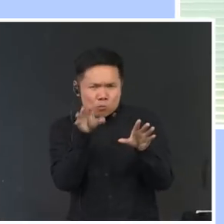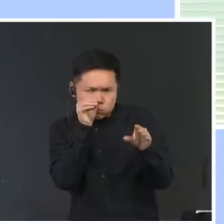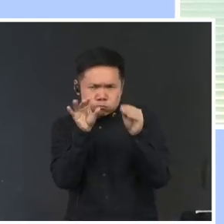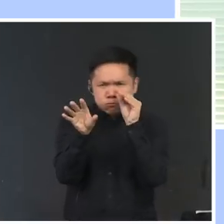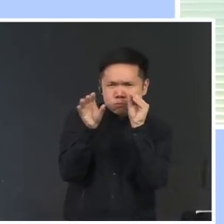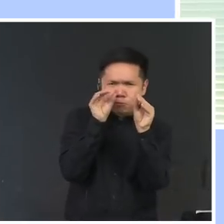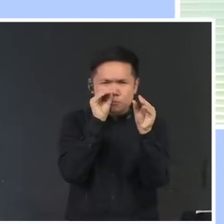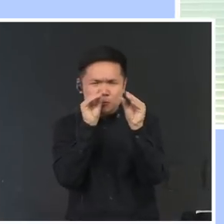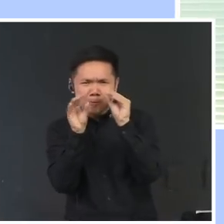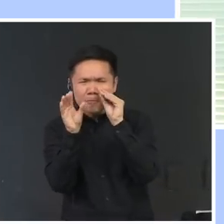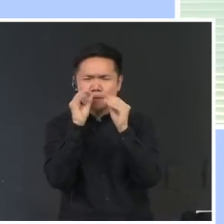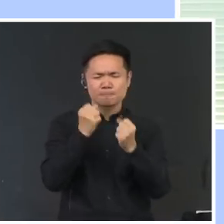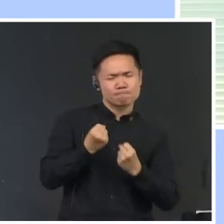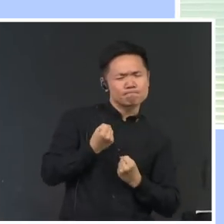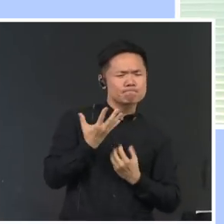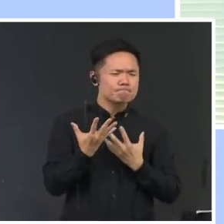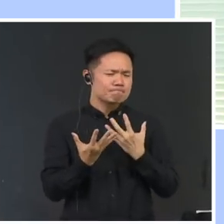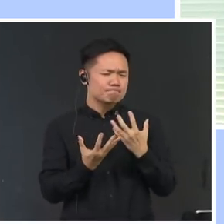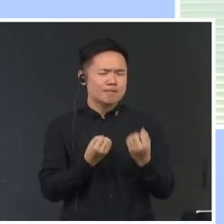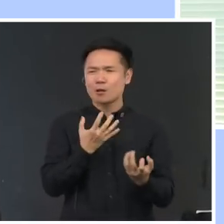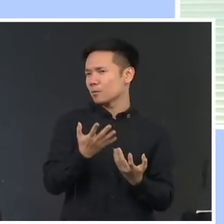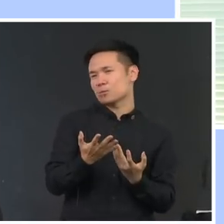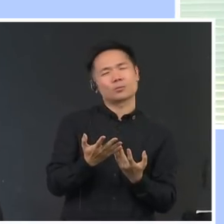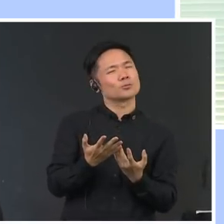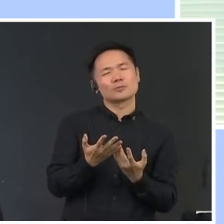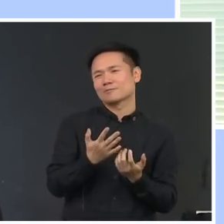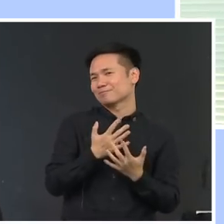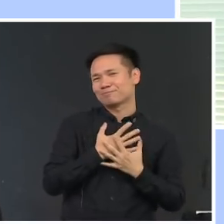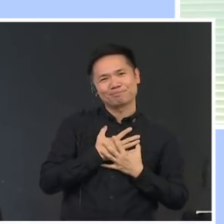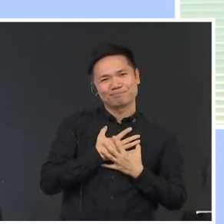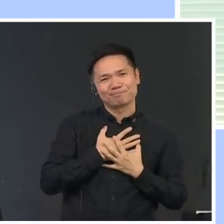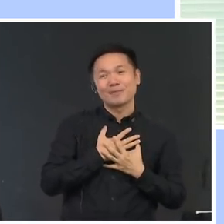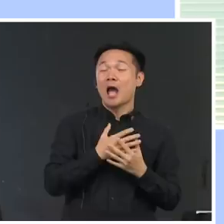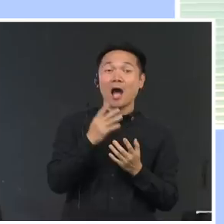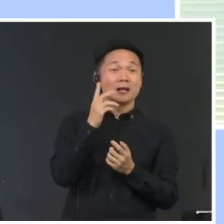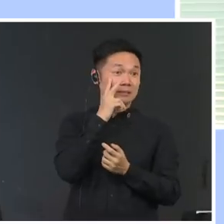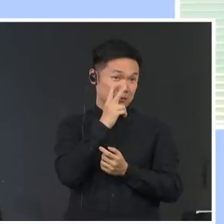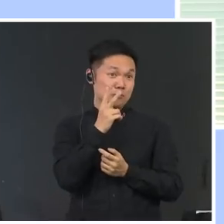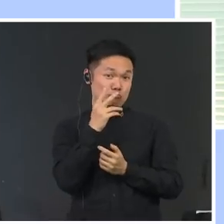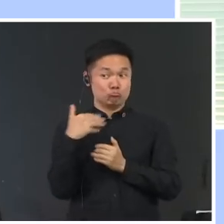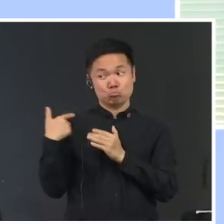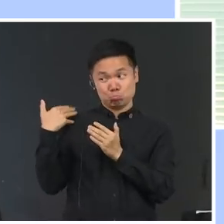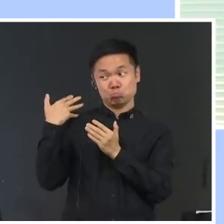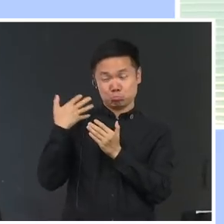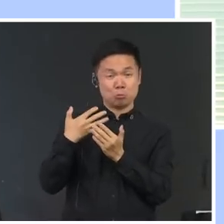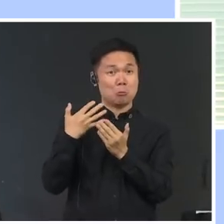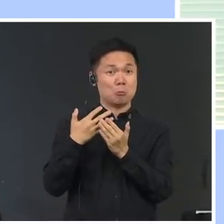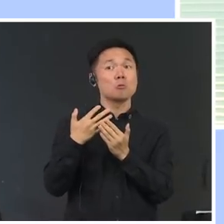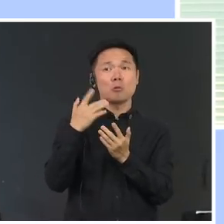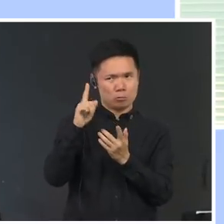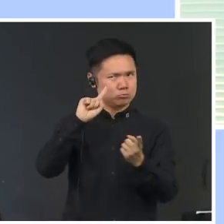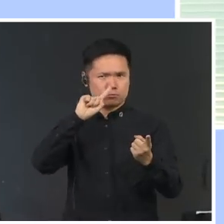As I said, the high school students showing the sign language performance in there participated in a competition and